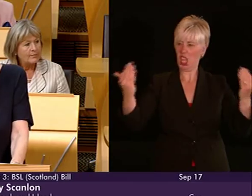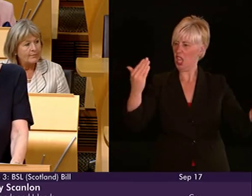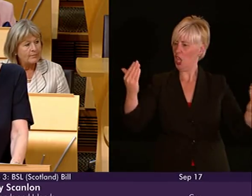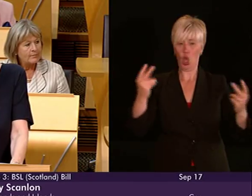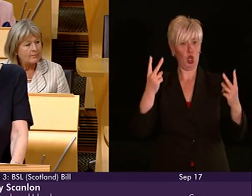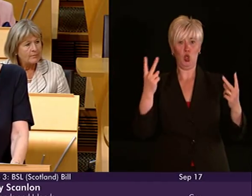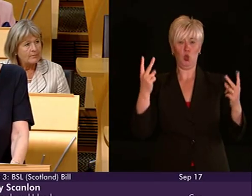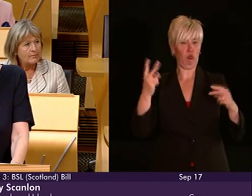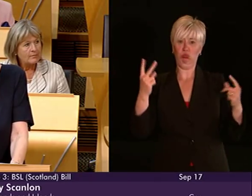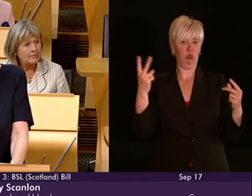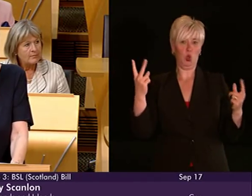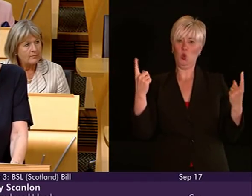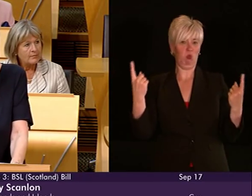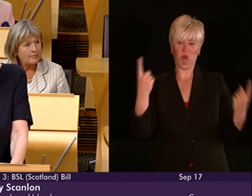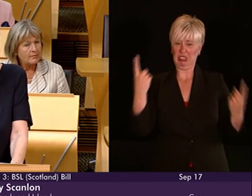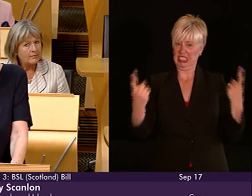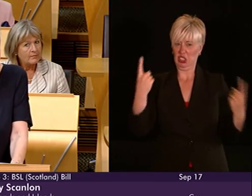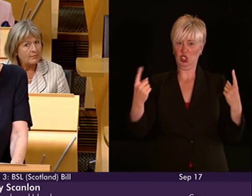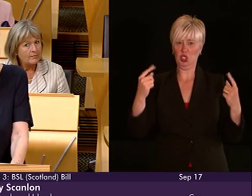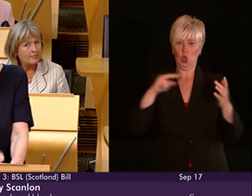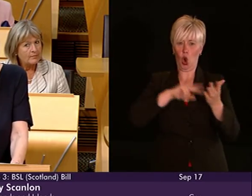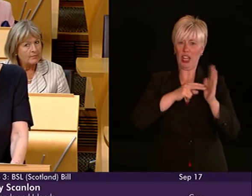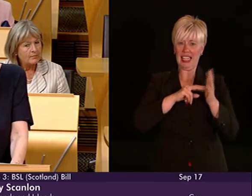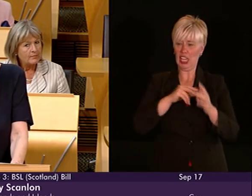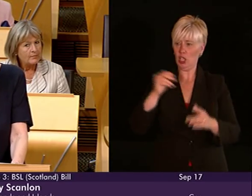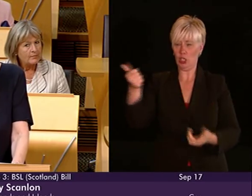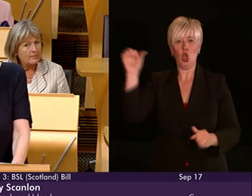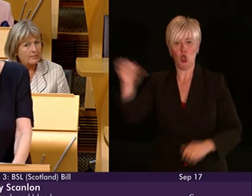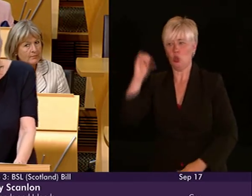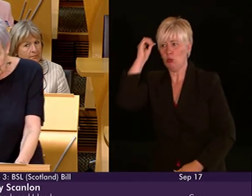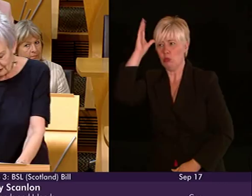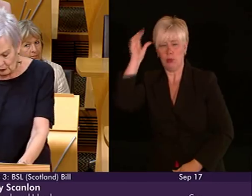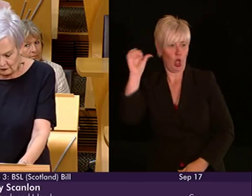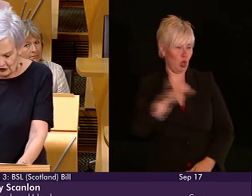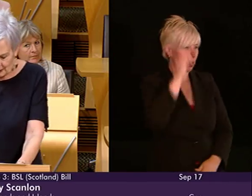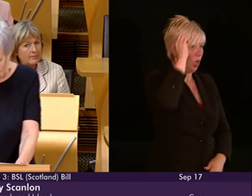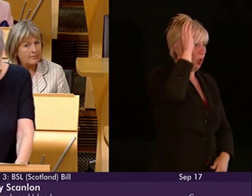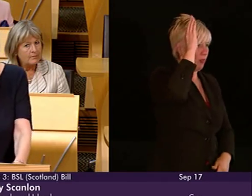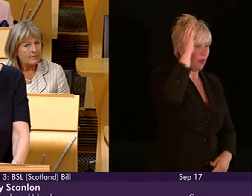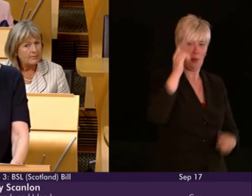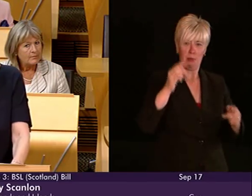organisations that are well versed in the issue disagree about the number of interpreters.